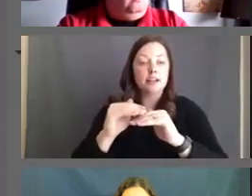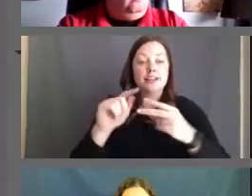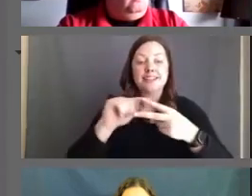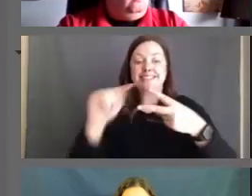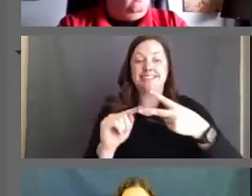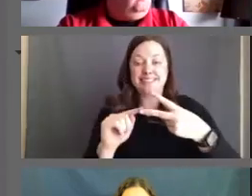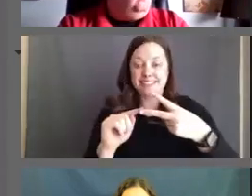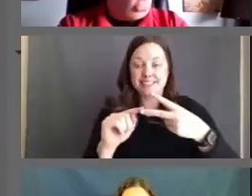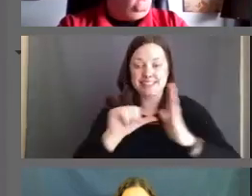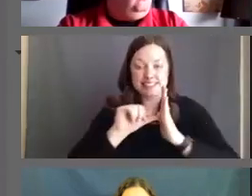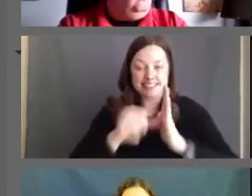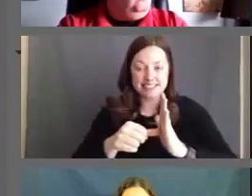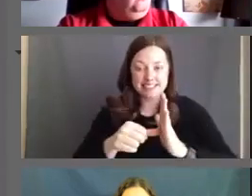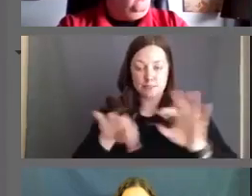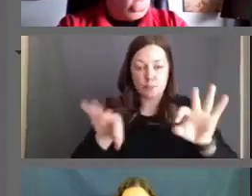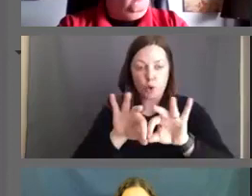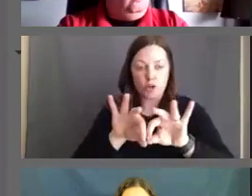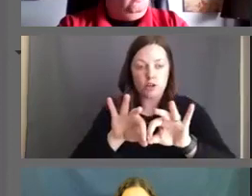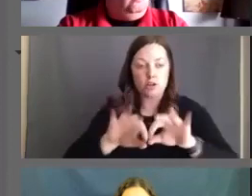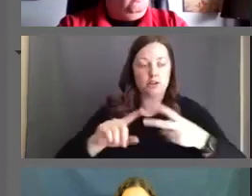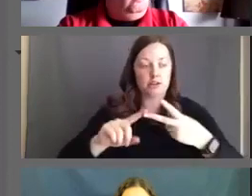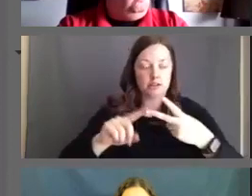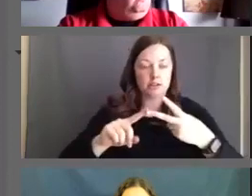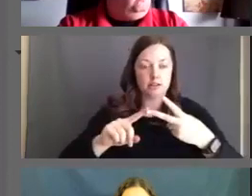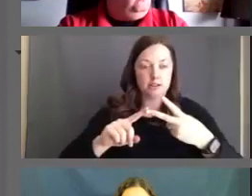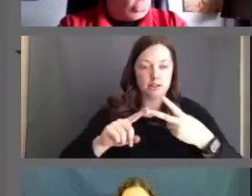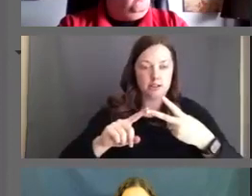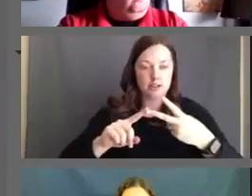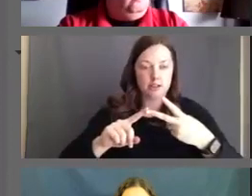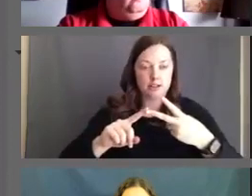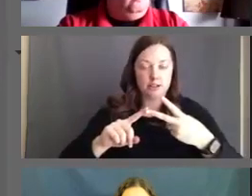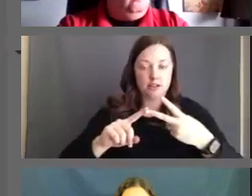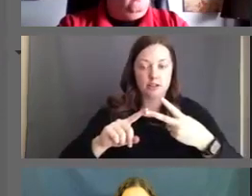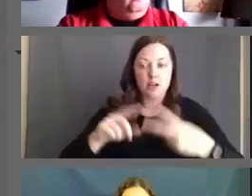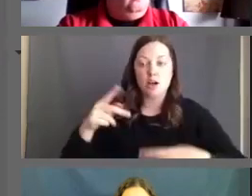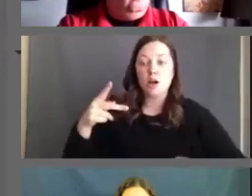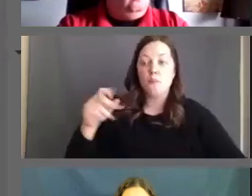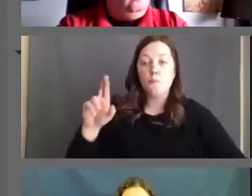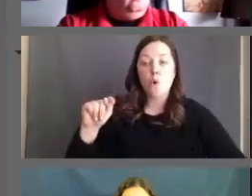There's not as much to this one, like I said.